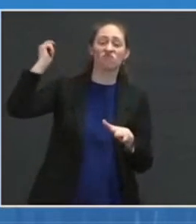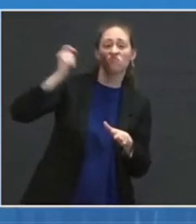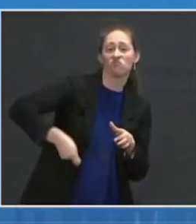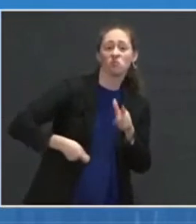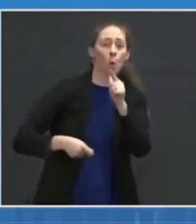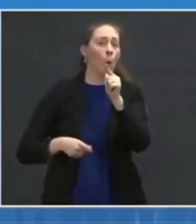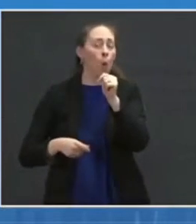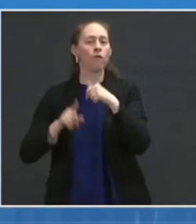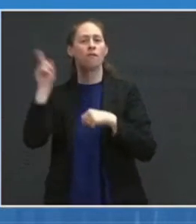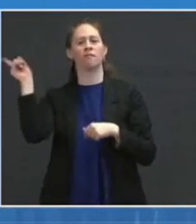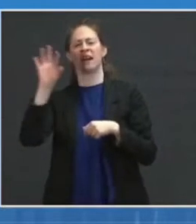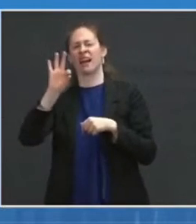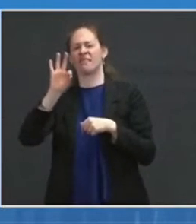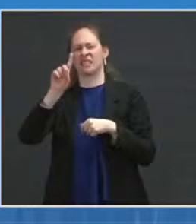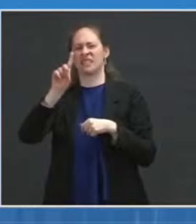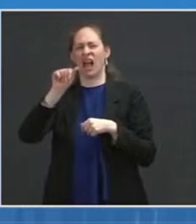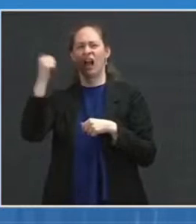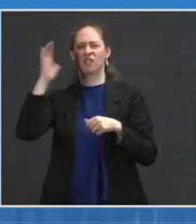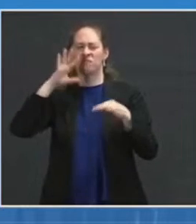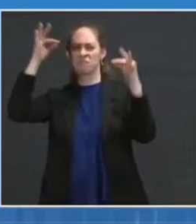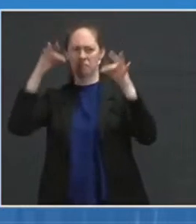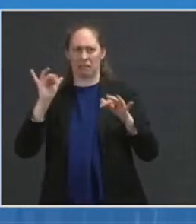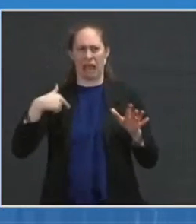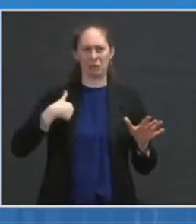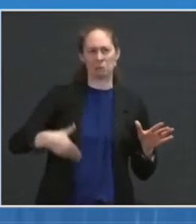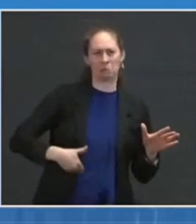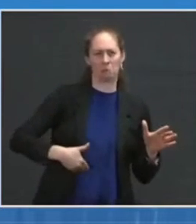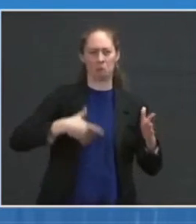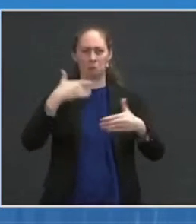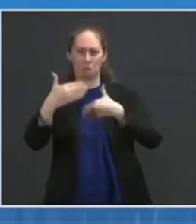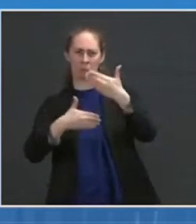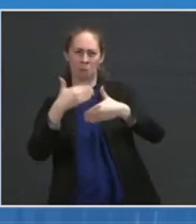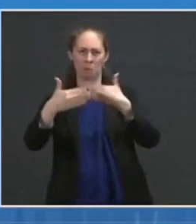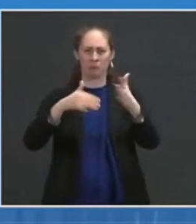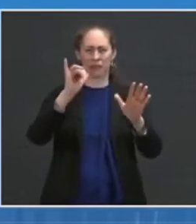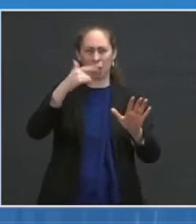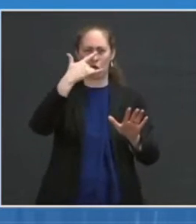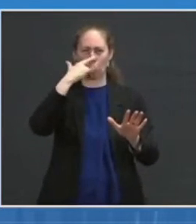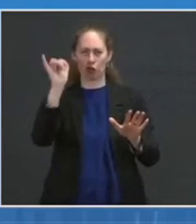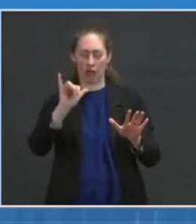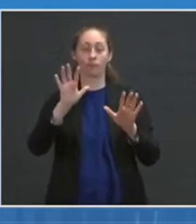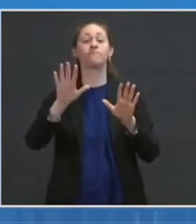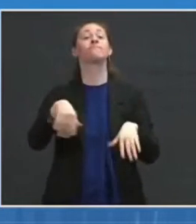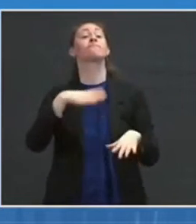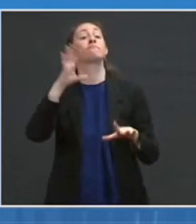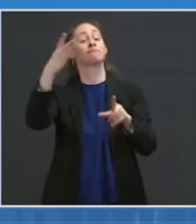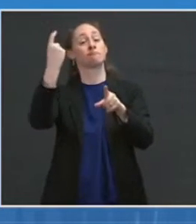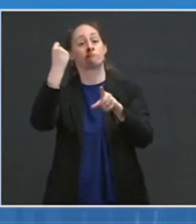ALWAYS LEAVE TO THE FDA. I AM TRYING TO GIVE YOU A ROADMAP OF WHAT WILL LIKELY